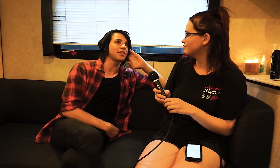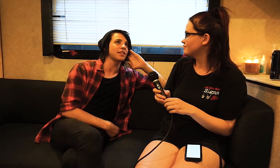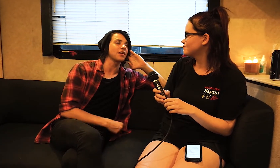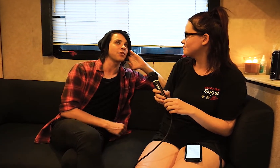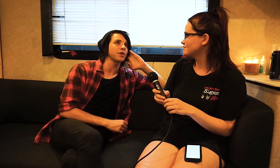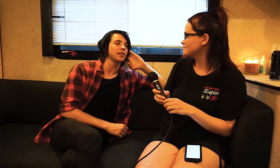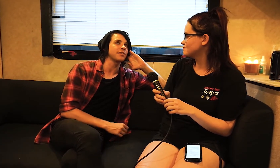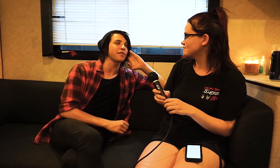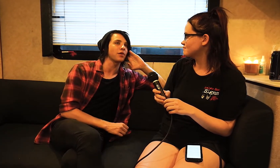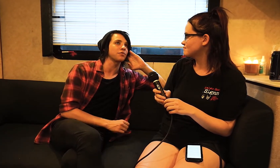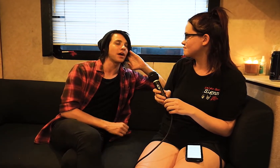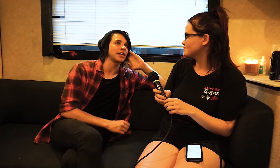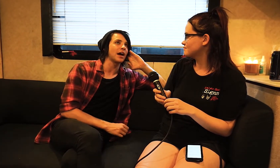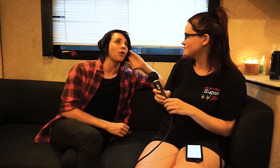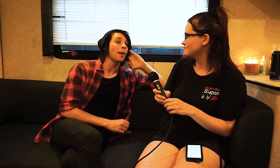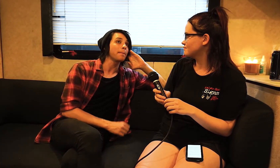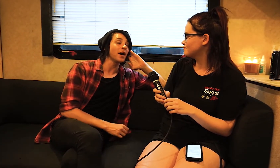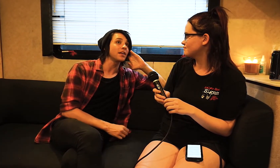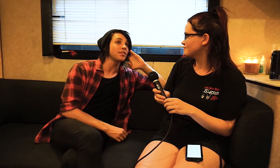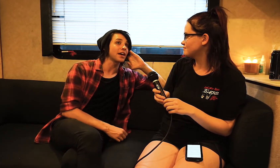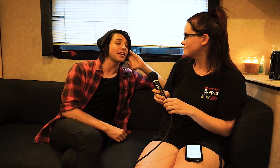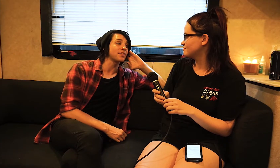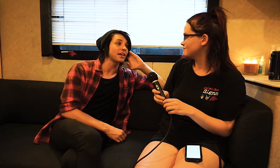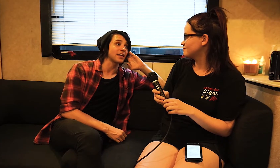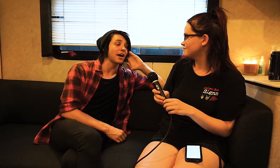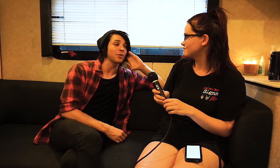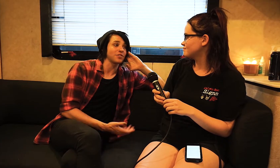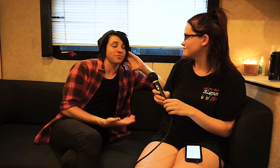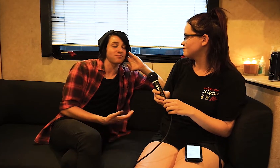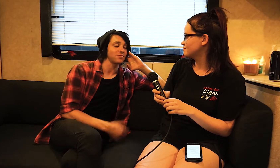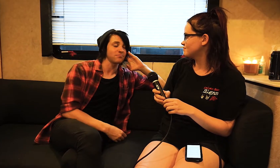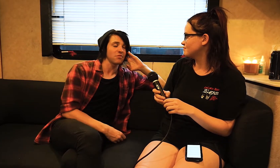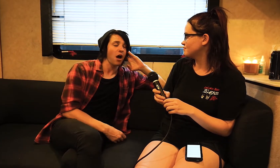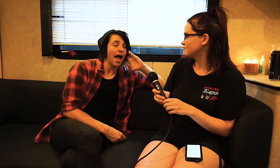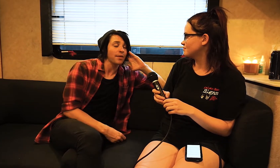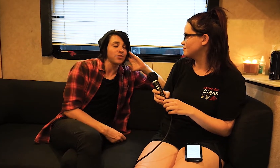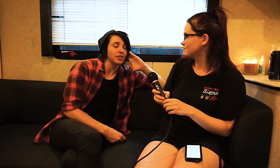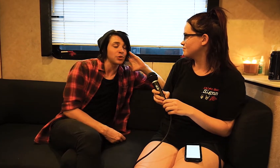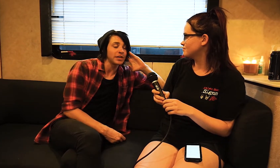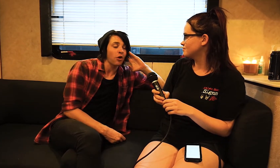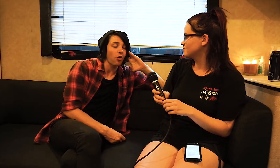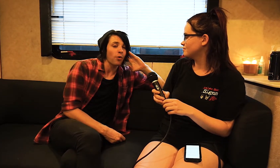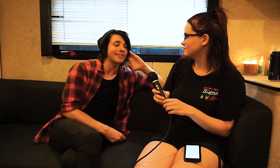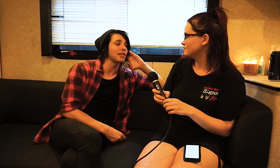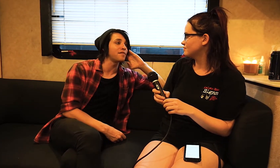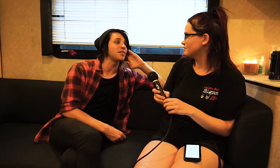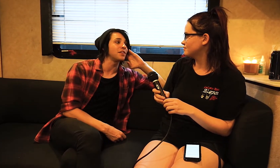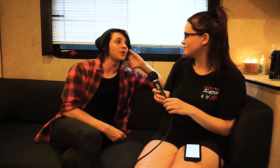it's the kind of thing that's unrealistic for us right now but the kind of thing that I would just absolutely always love to do